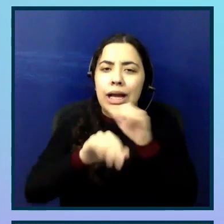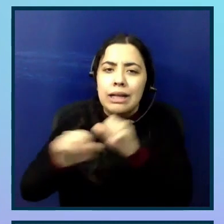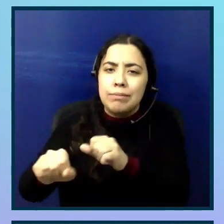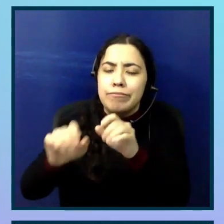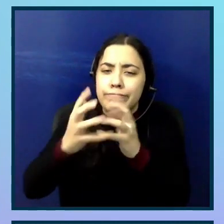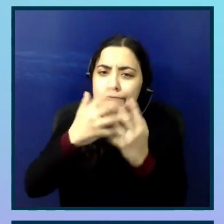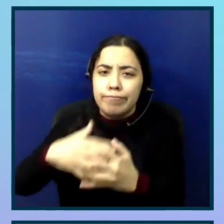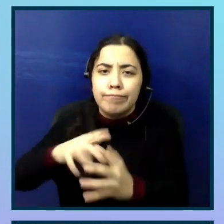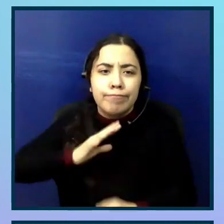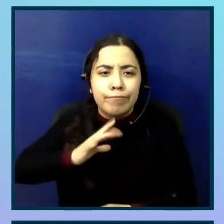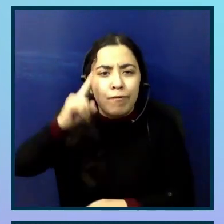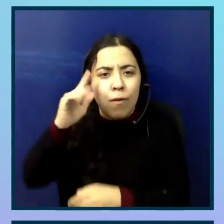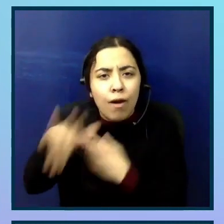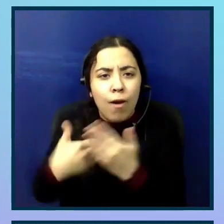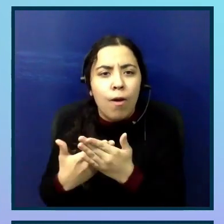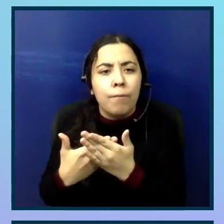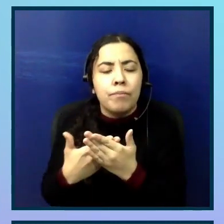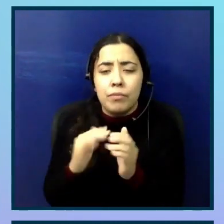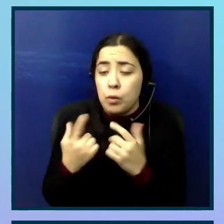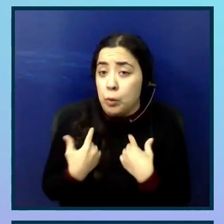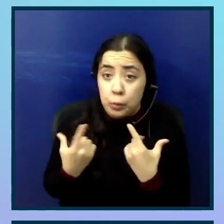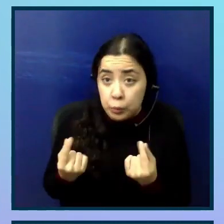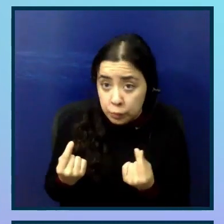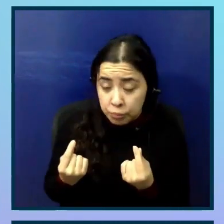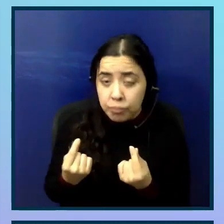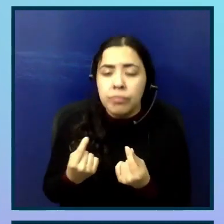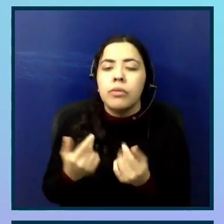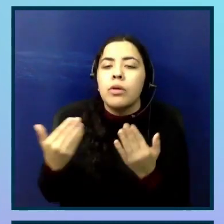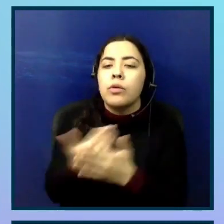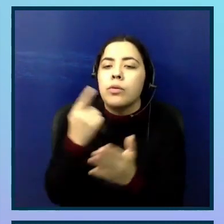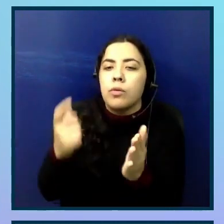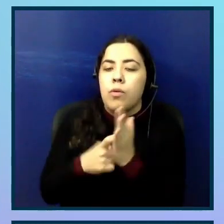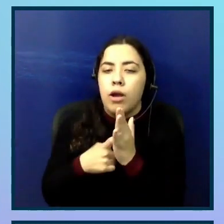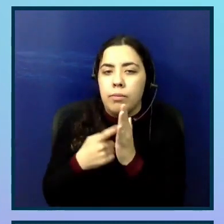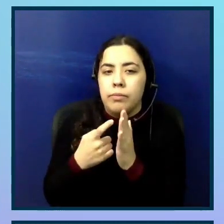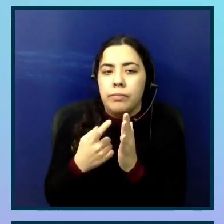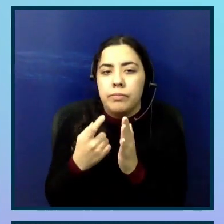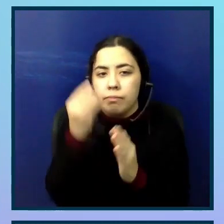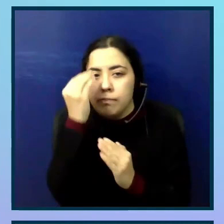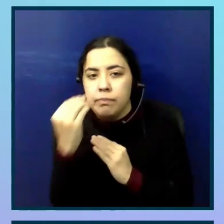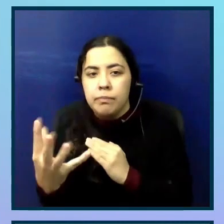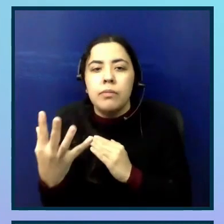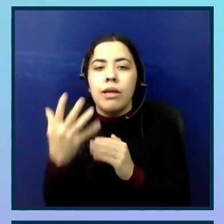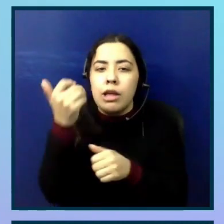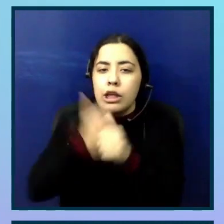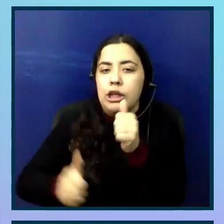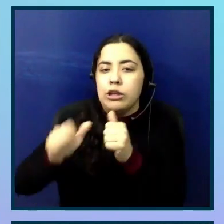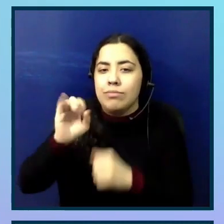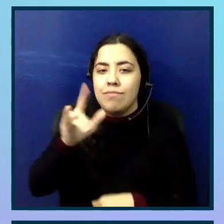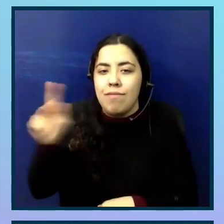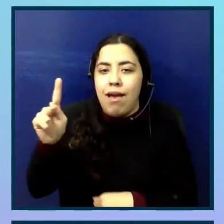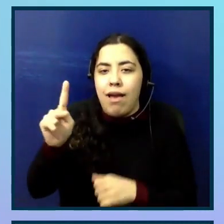So we introduced the new requirement. Every feature at Slack had to meet that minimum SAS-C rating,